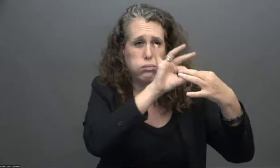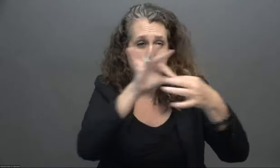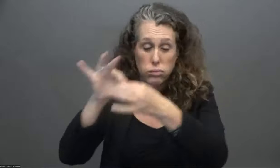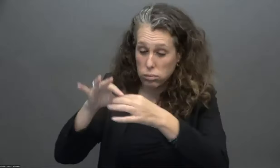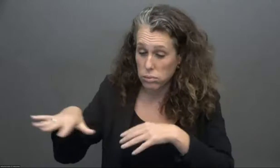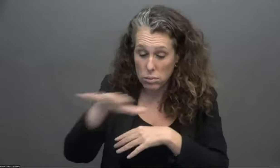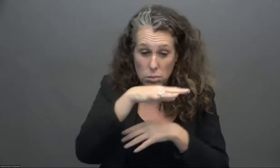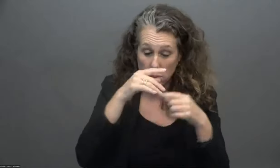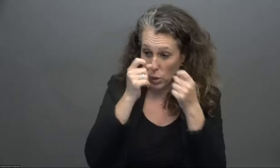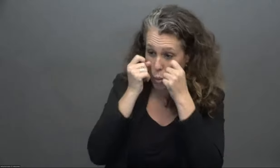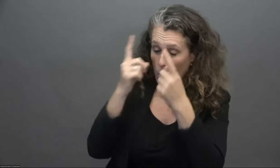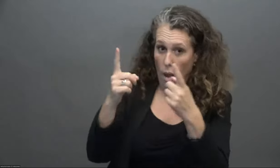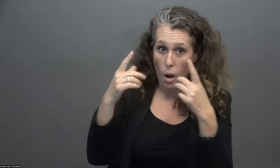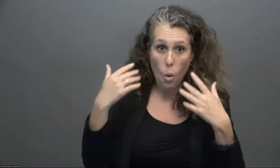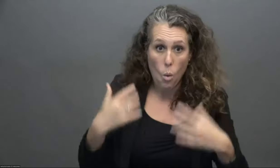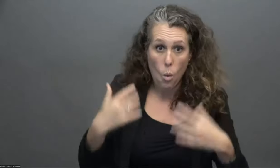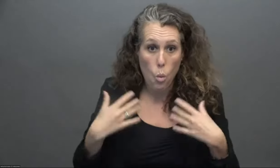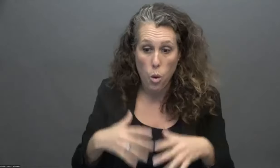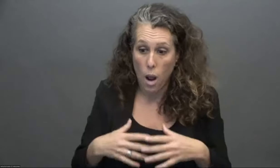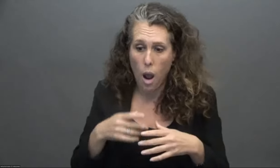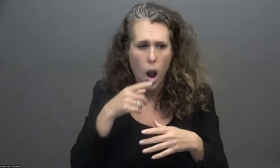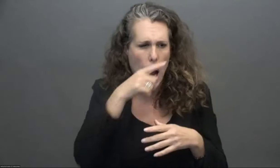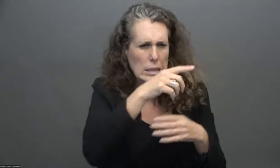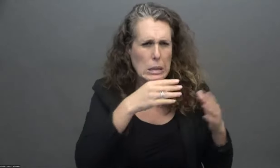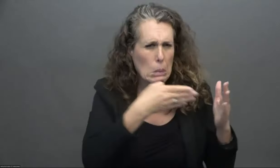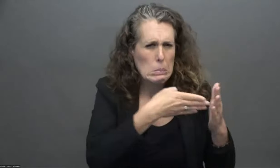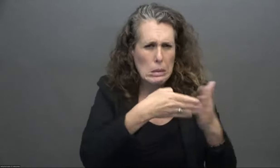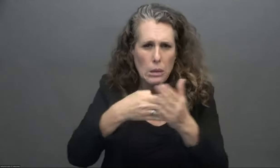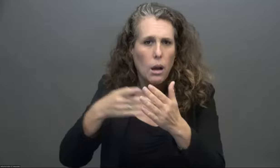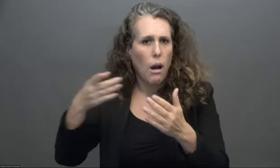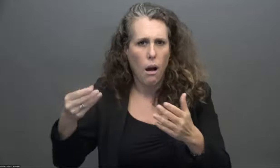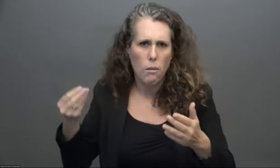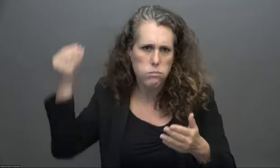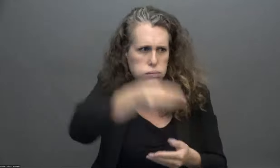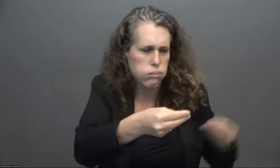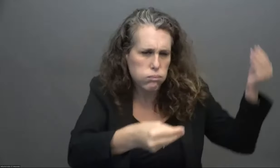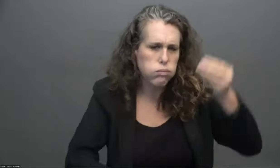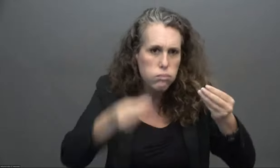solutions, they provide to the problem of the missing, middle, referring to the gap